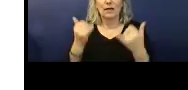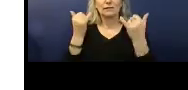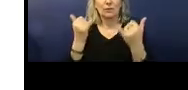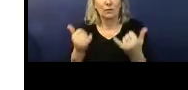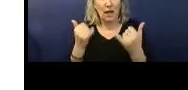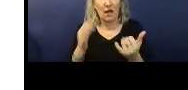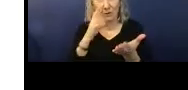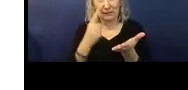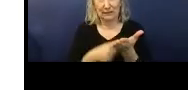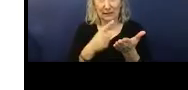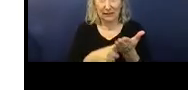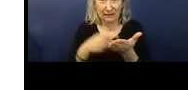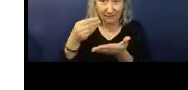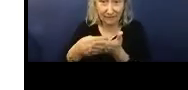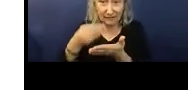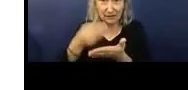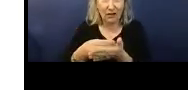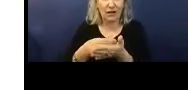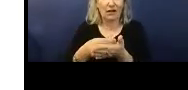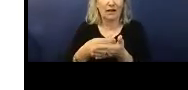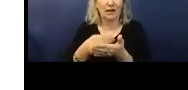statement are have not changed from the agenda.